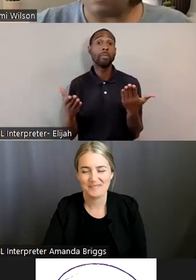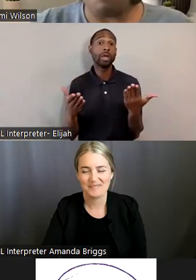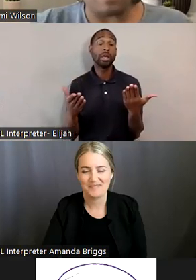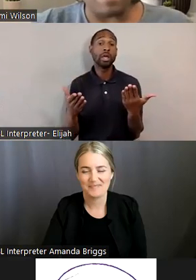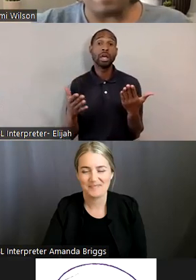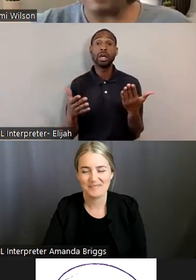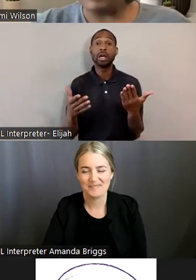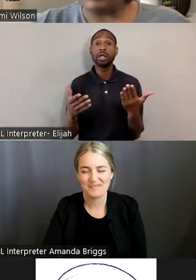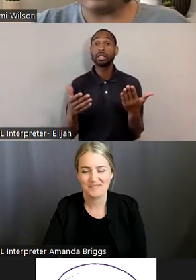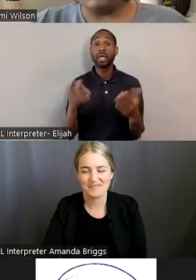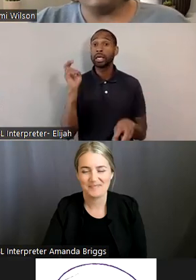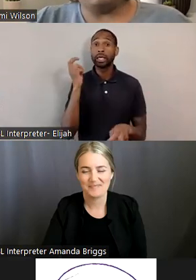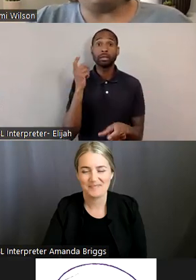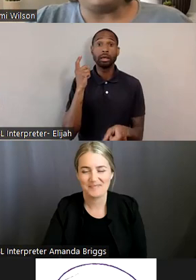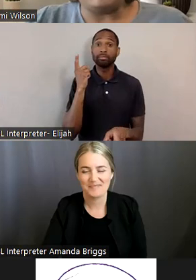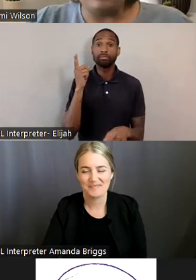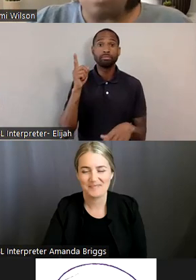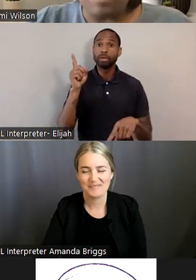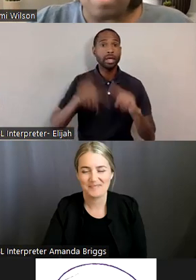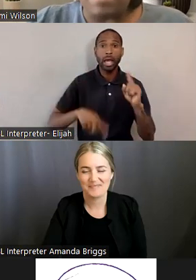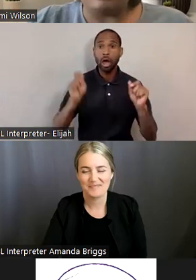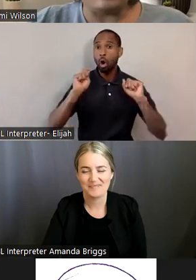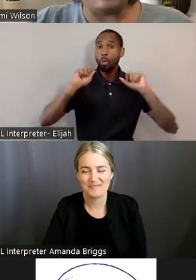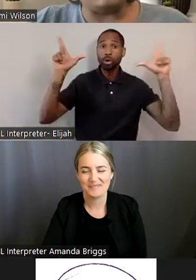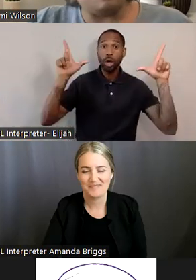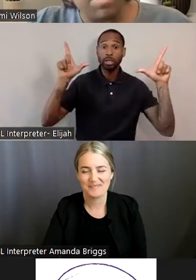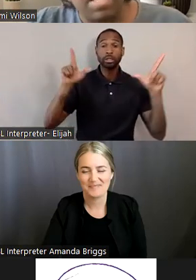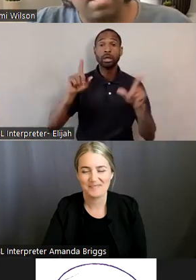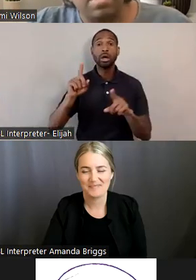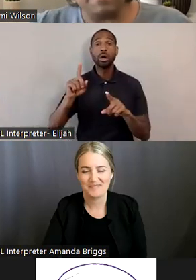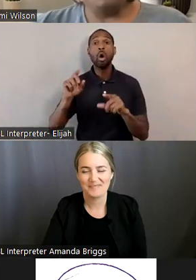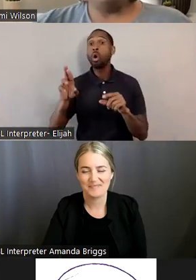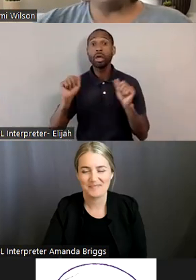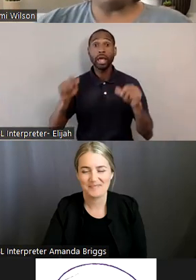to open their eyes, or they can open their eyes, but they can't speak.